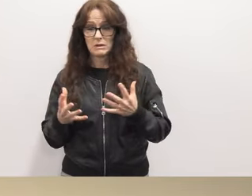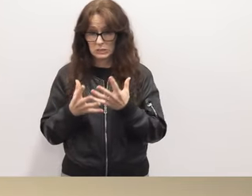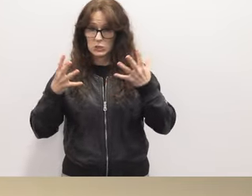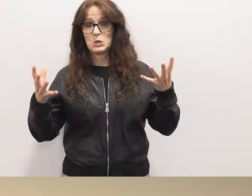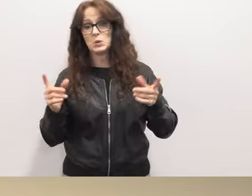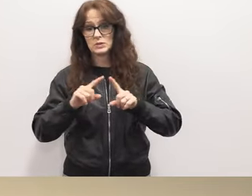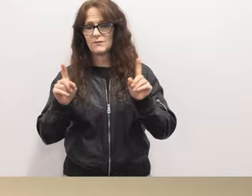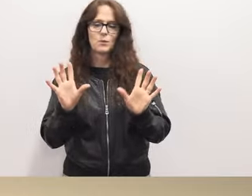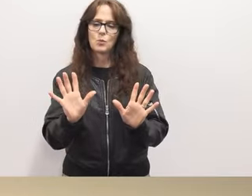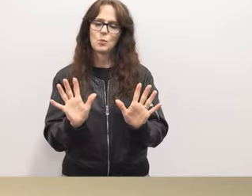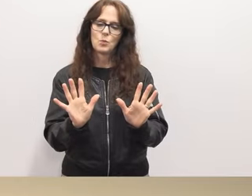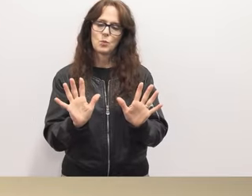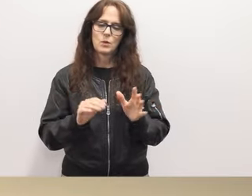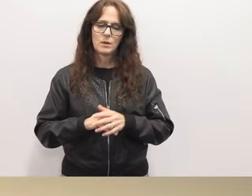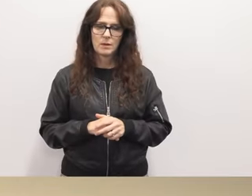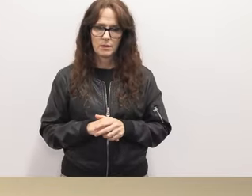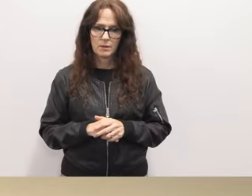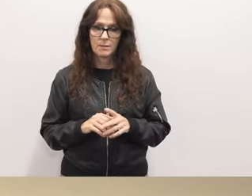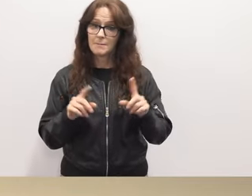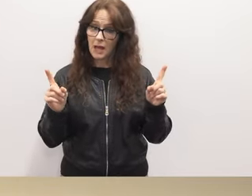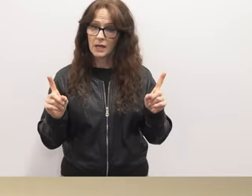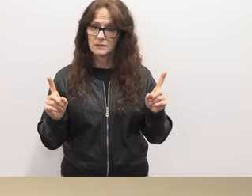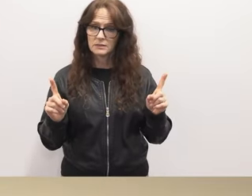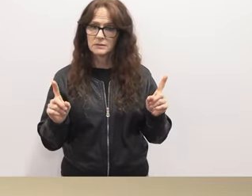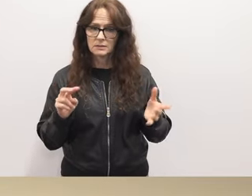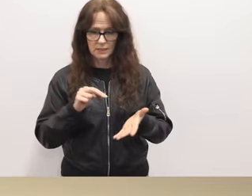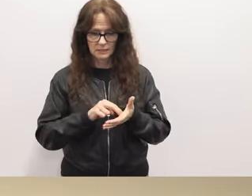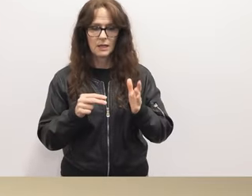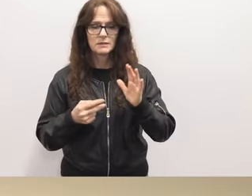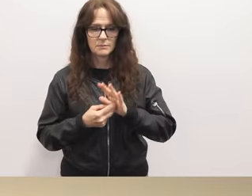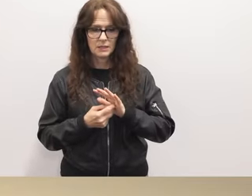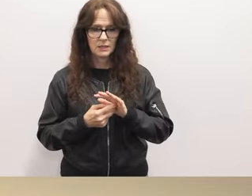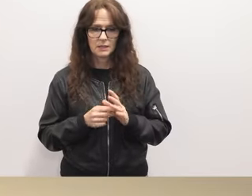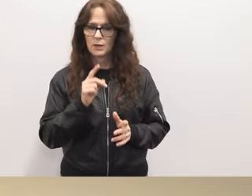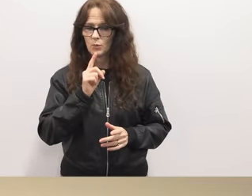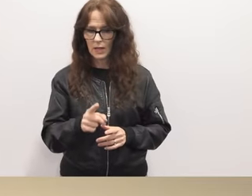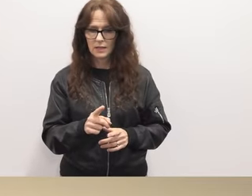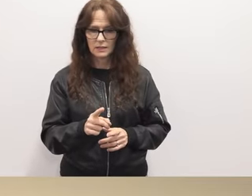between three goals and four goals? No. But it does mean in reality that you'll have